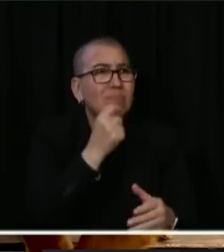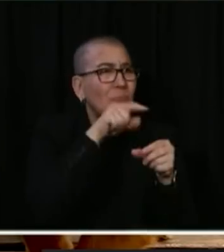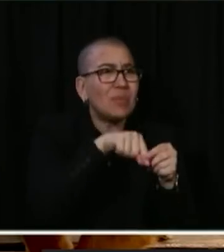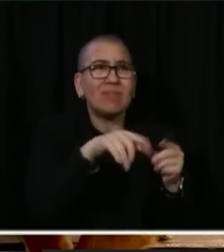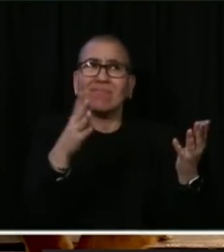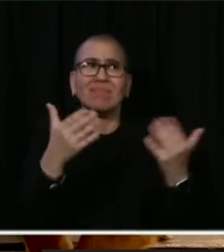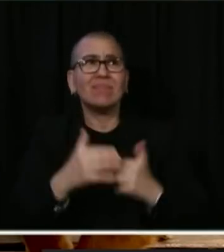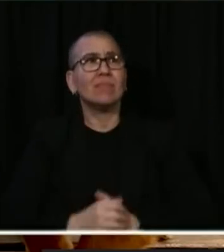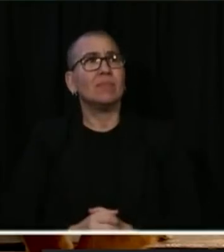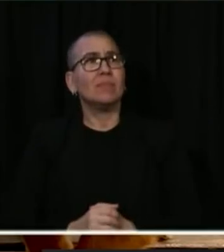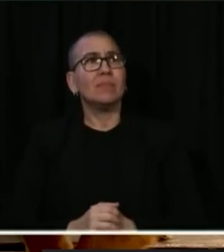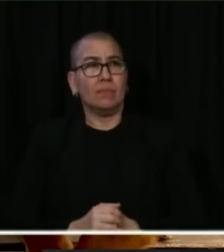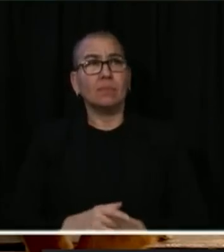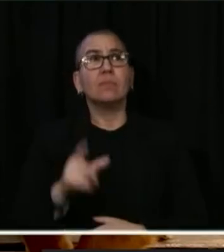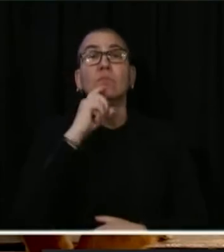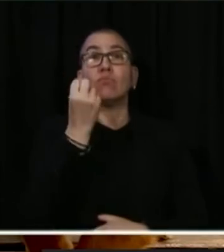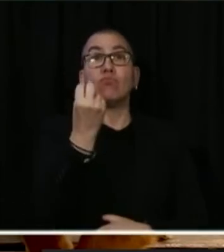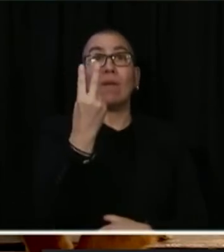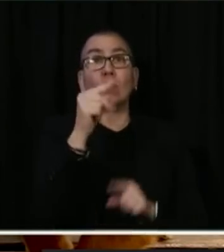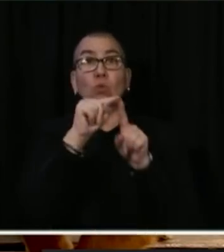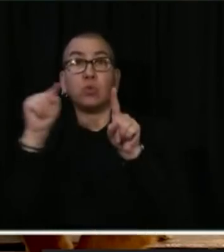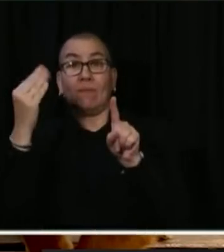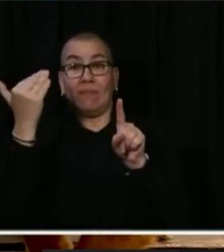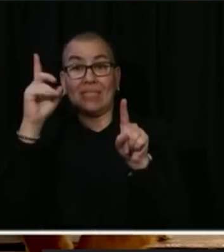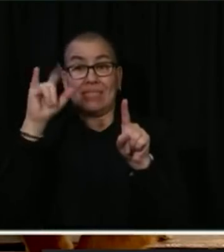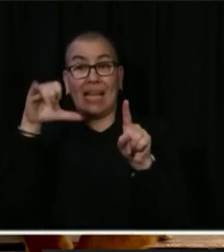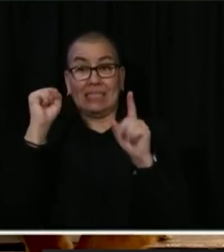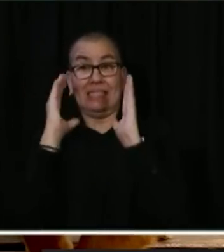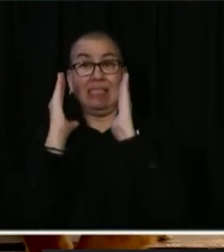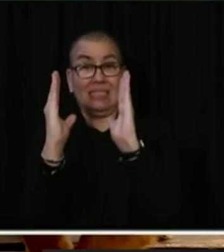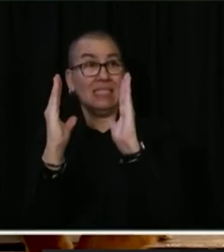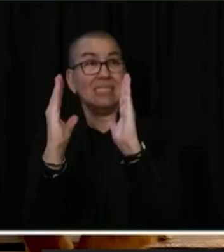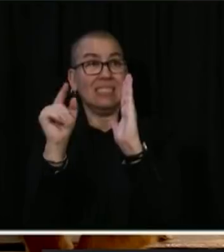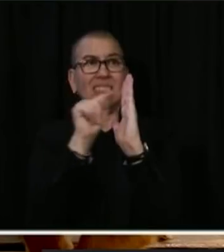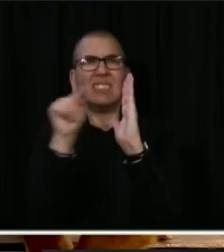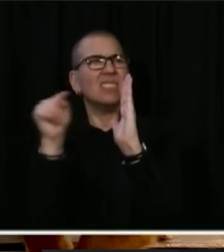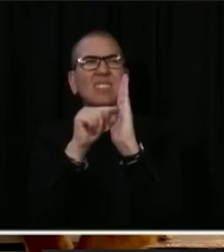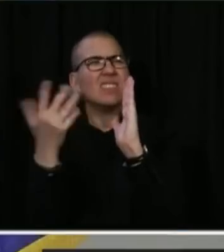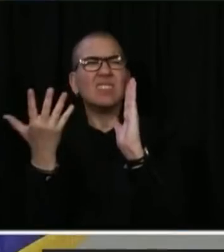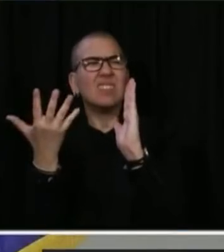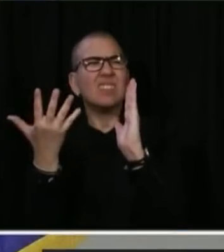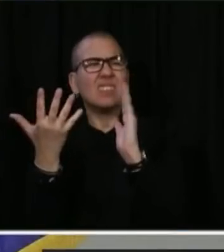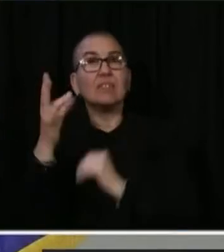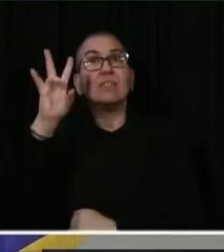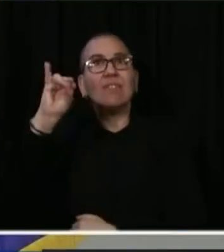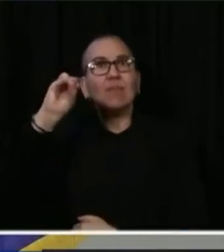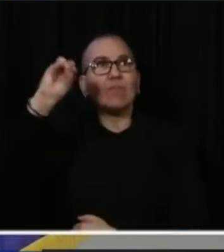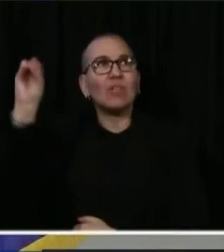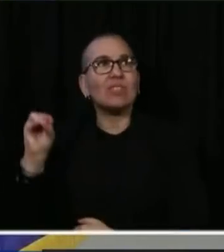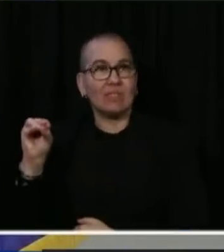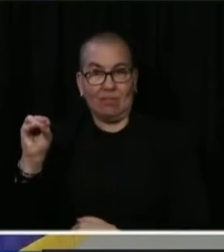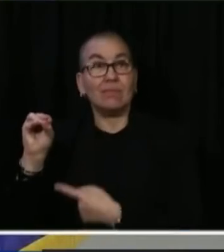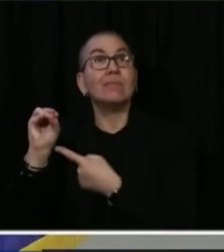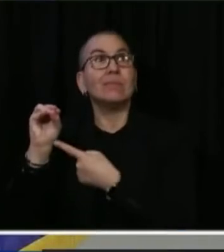WE WILL TALK ABOUT SUMMER SCHOOL AND INTO THE FALL AND THAT GIVES